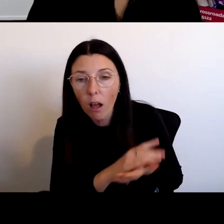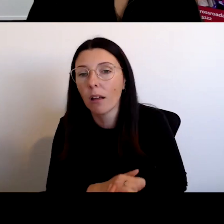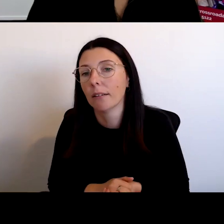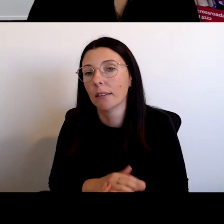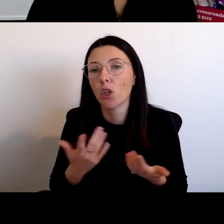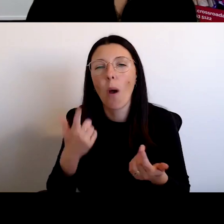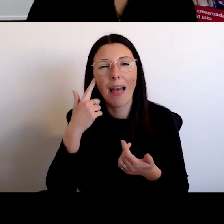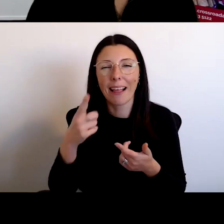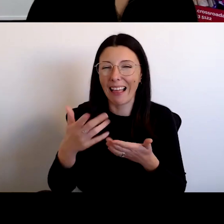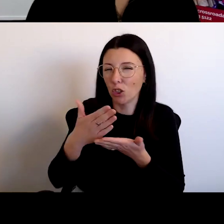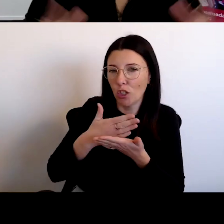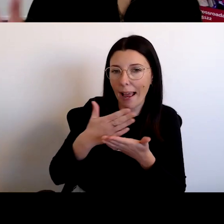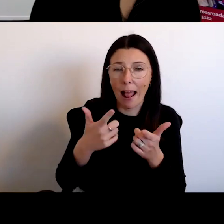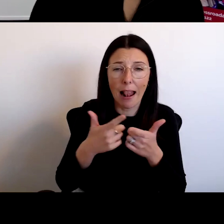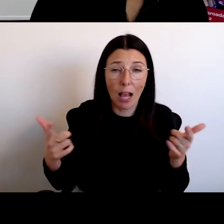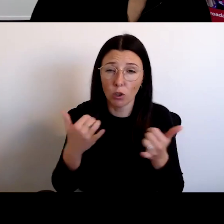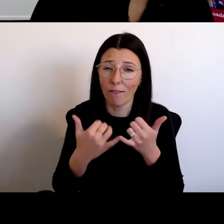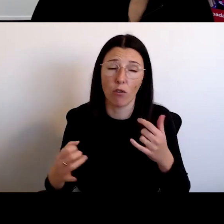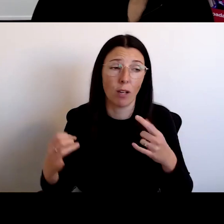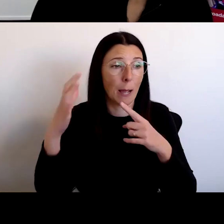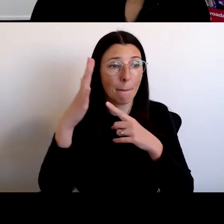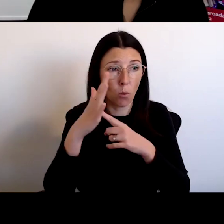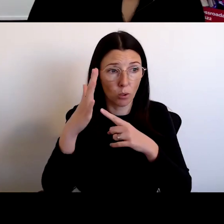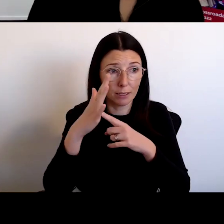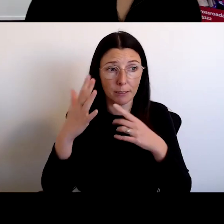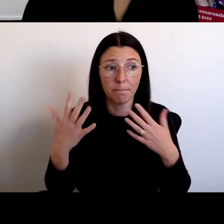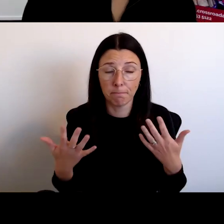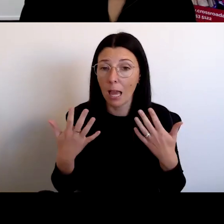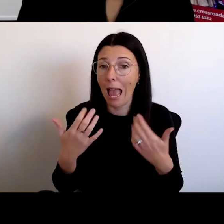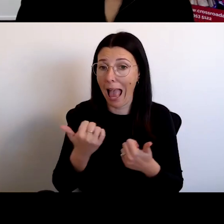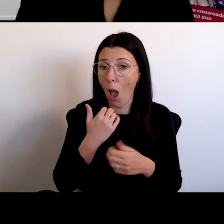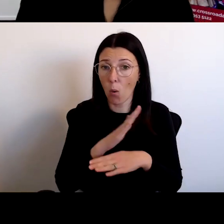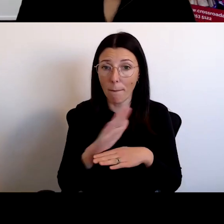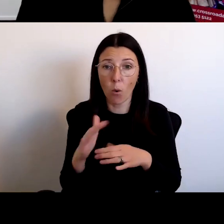is really important. Because obviously our boards are very busy, most are volunteers,